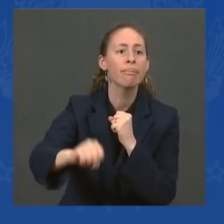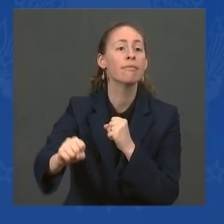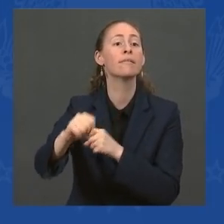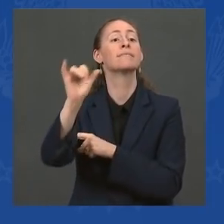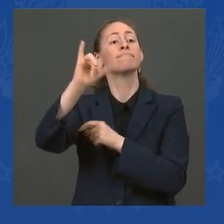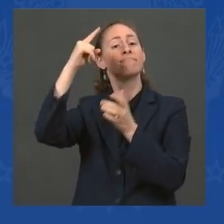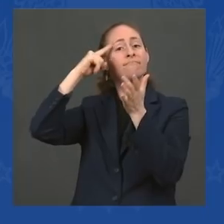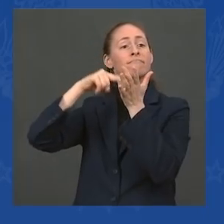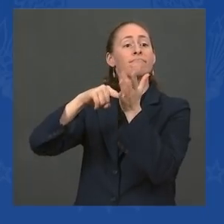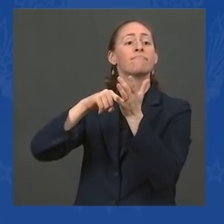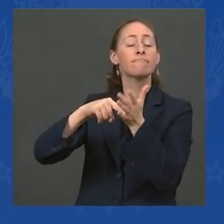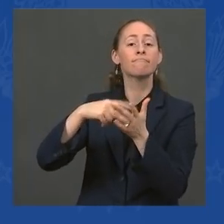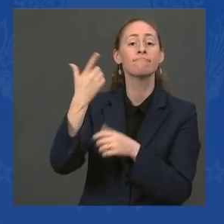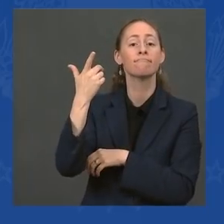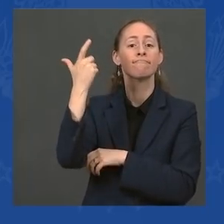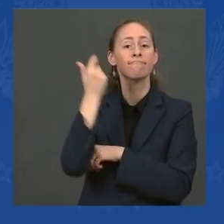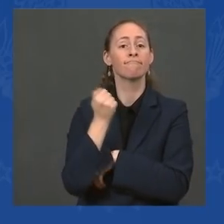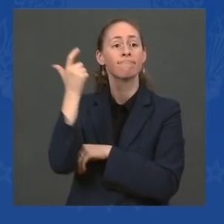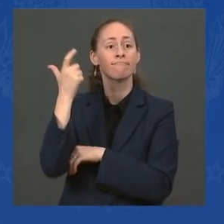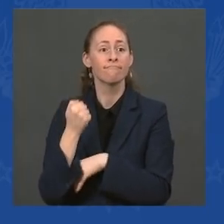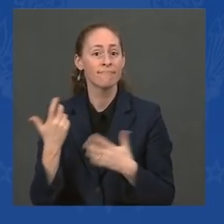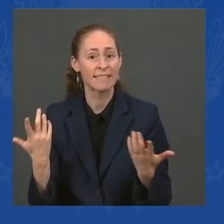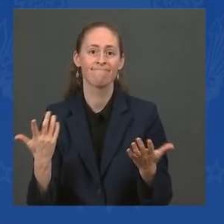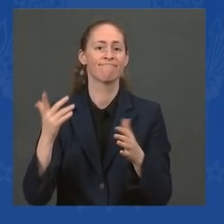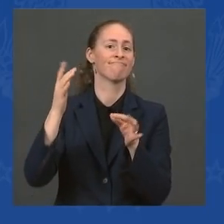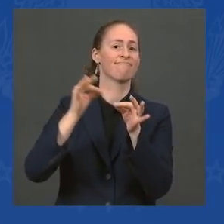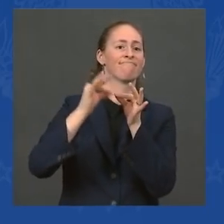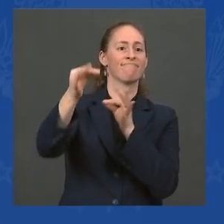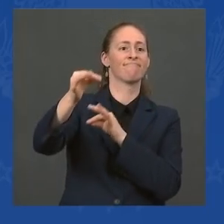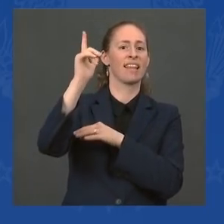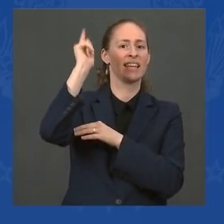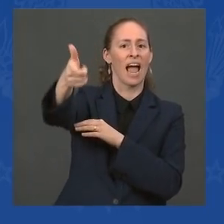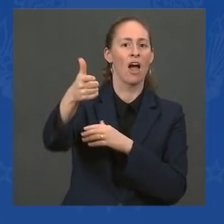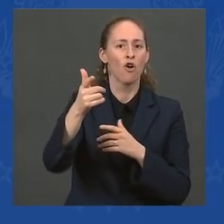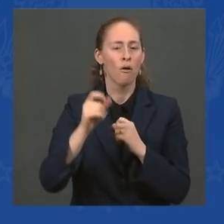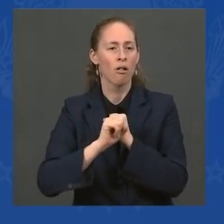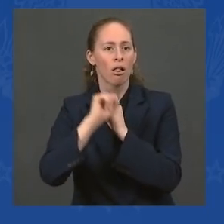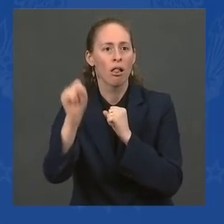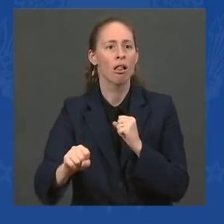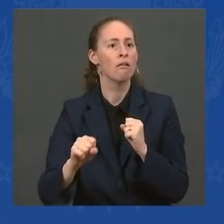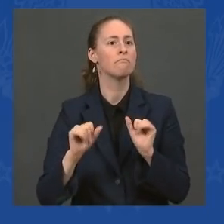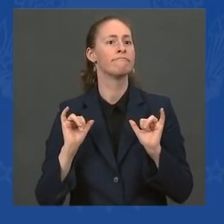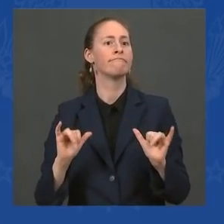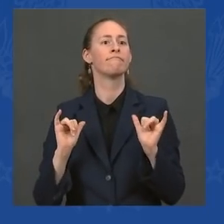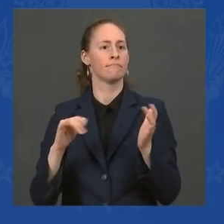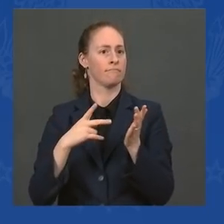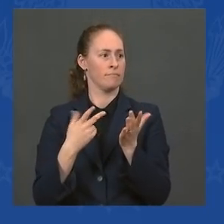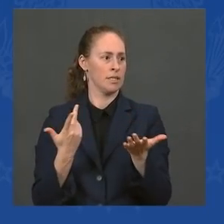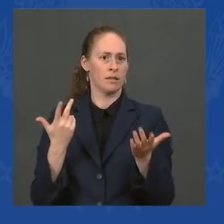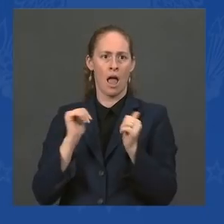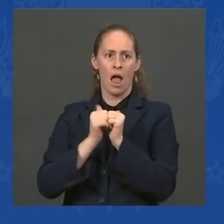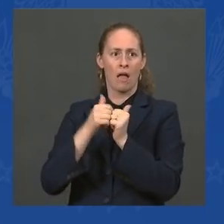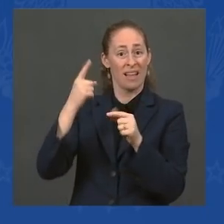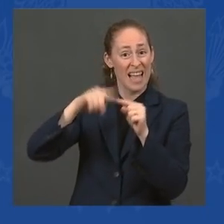So, when we look at this, these delays and certainly a default would mean that hardworking Americans will ultimately bear the burden.